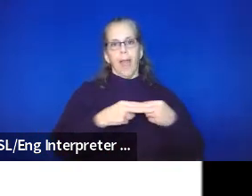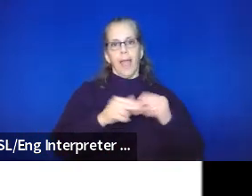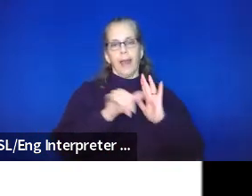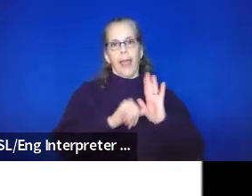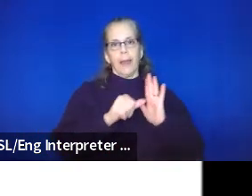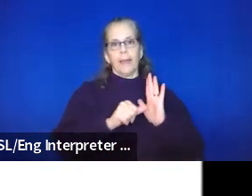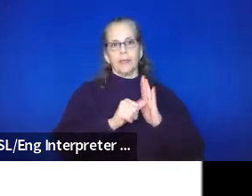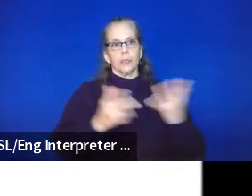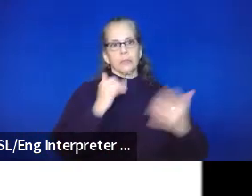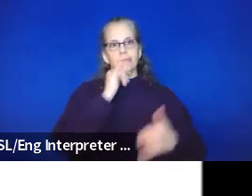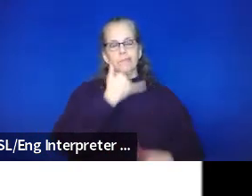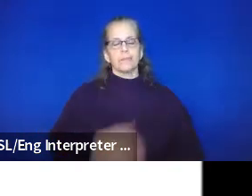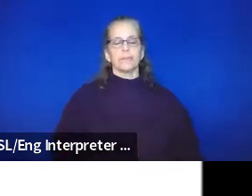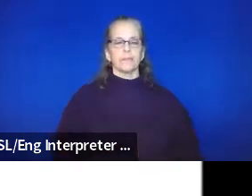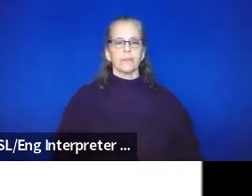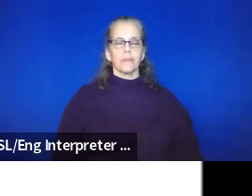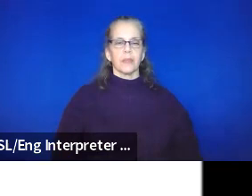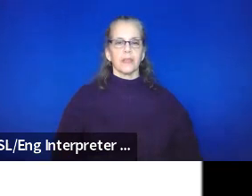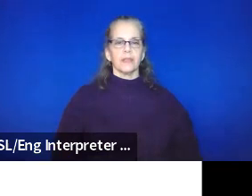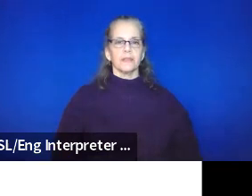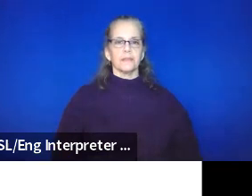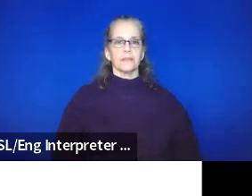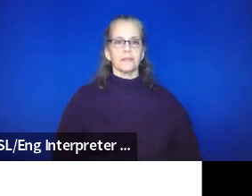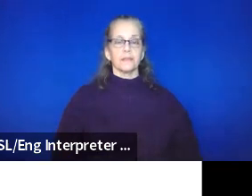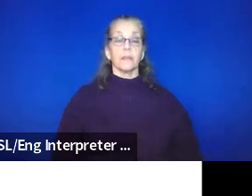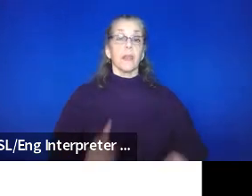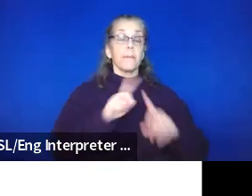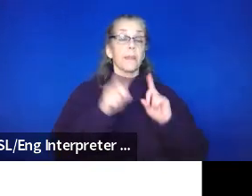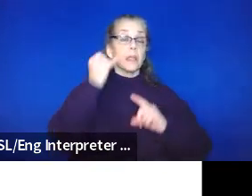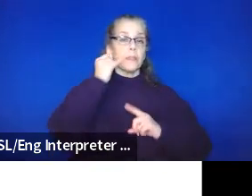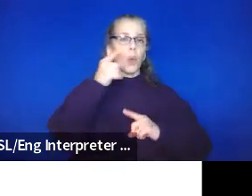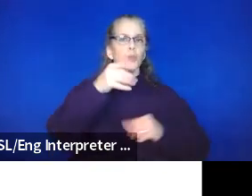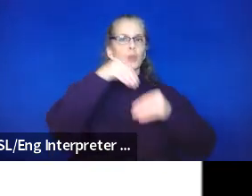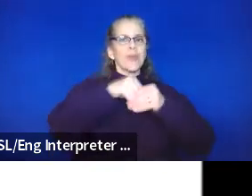You're doing this one on one for people. But when you are in a room and or you are in a